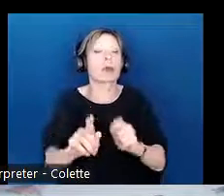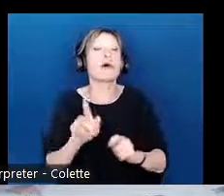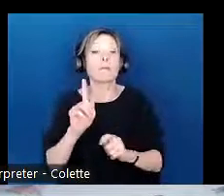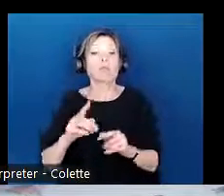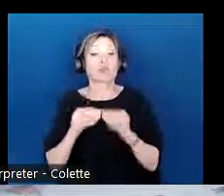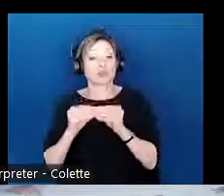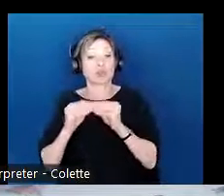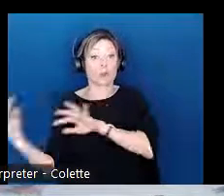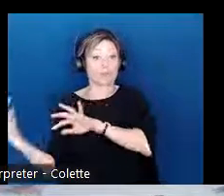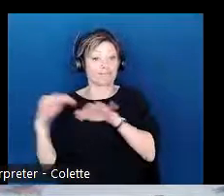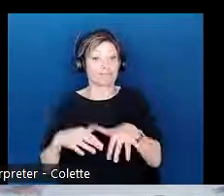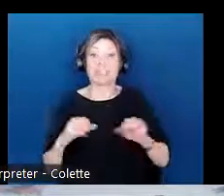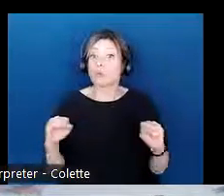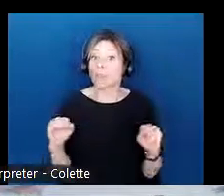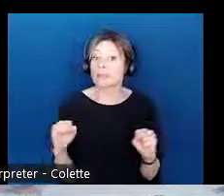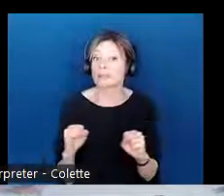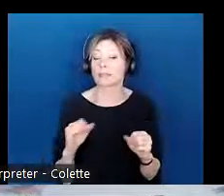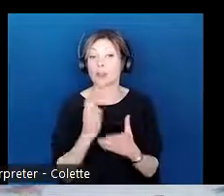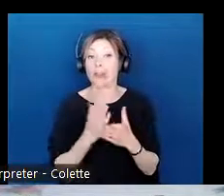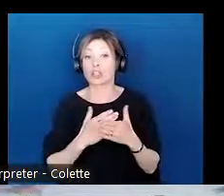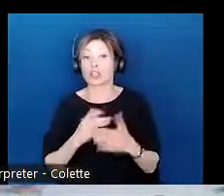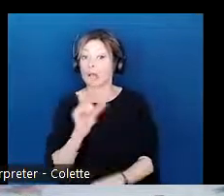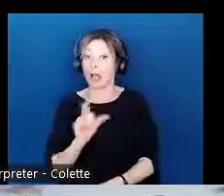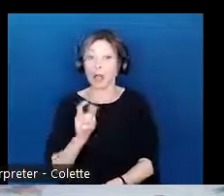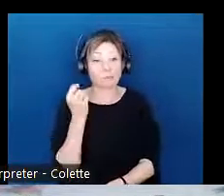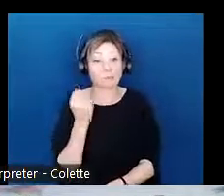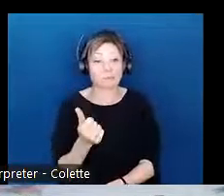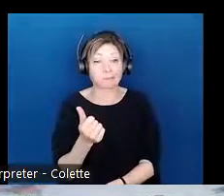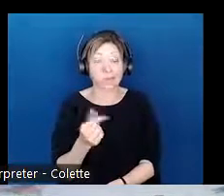um there's not a lot of colour but then when they come back to when their Works were